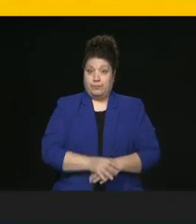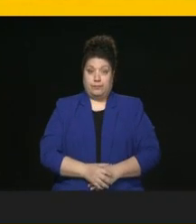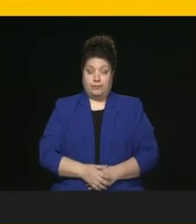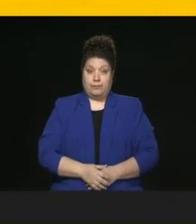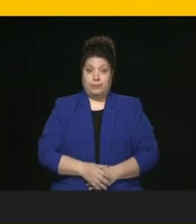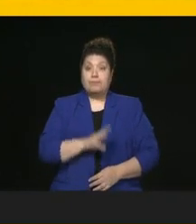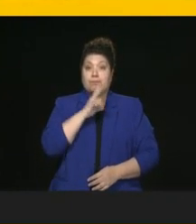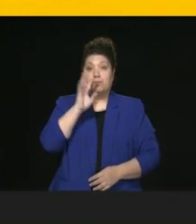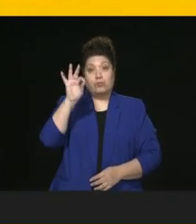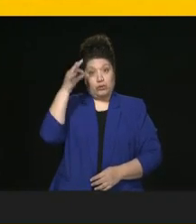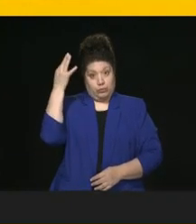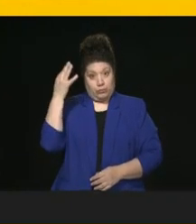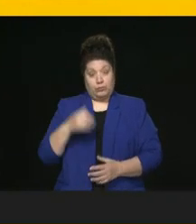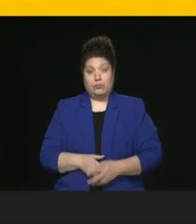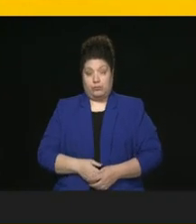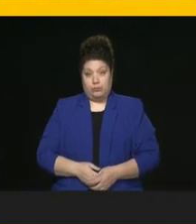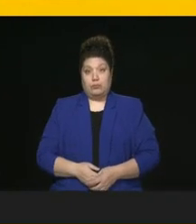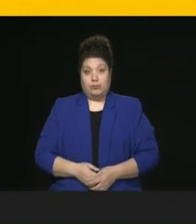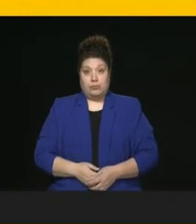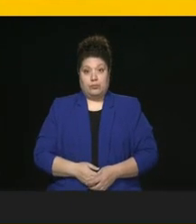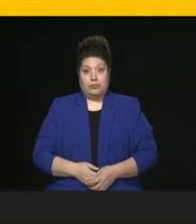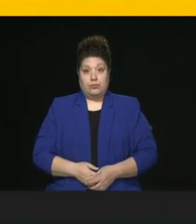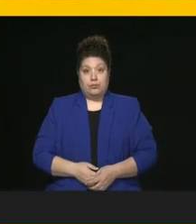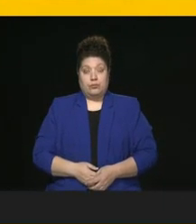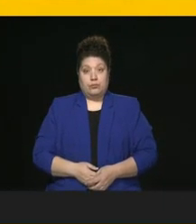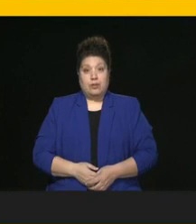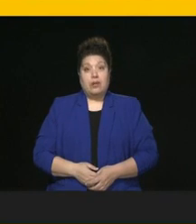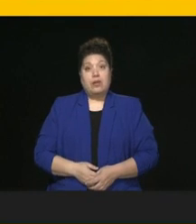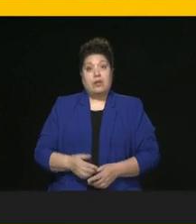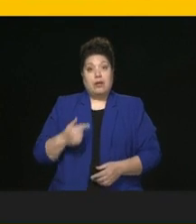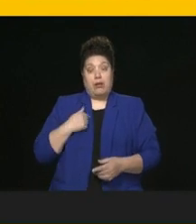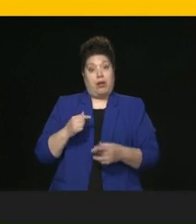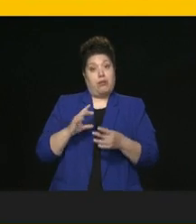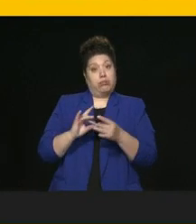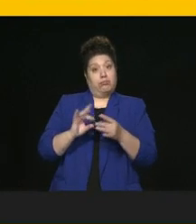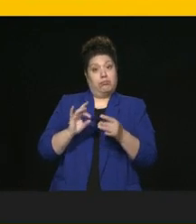NOW DR. NJOO. [Speaking French][Voice of Interpreter] THANK YOU.